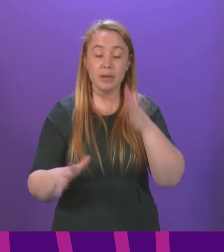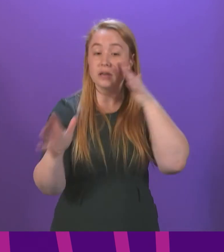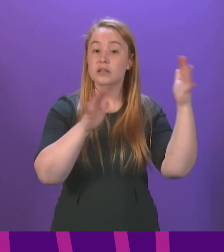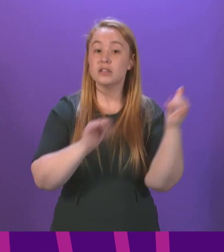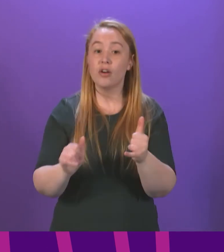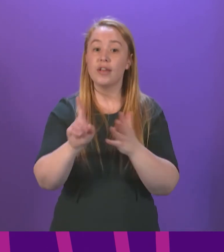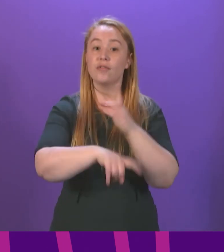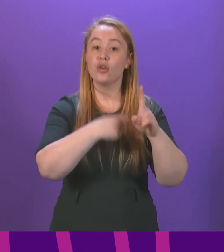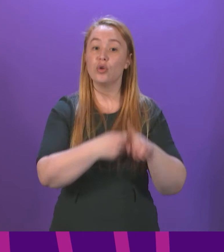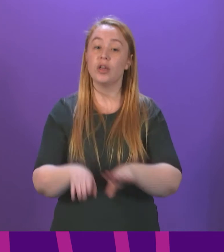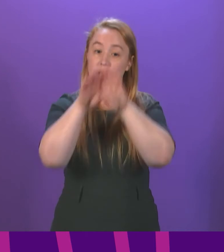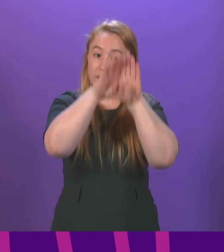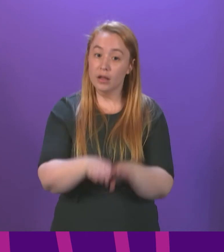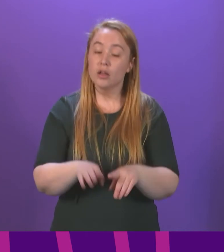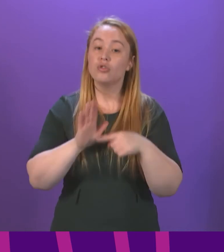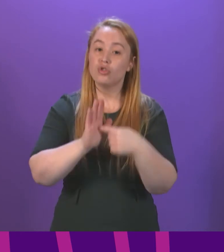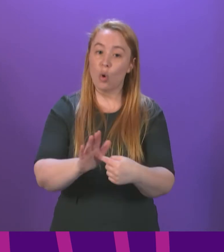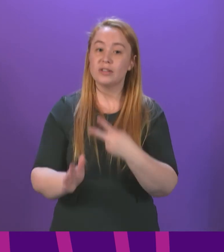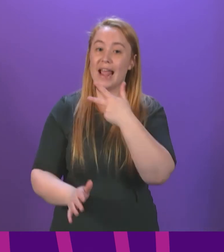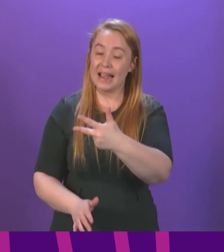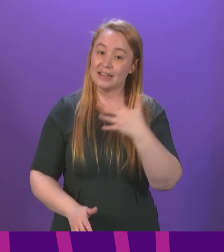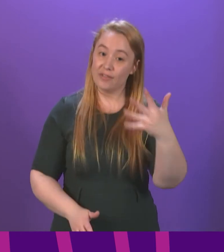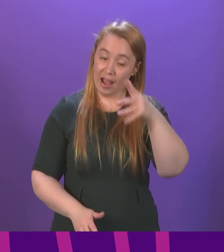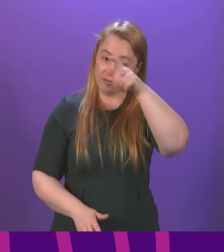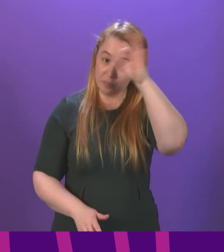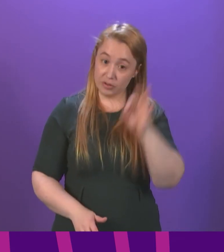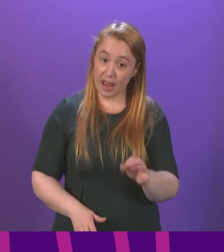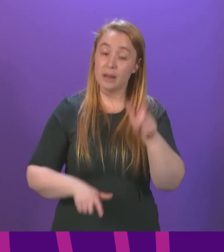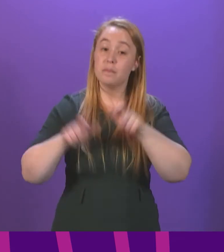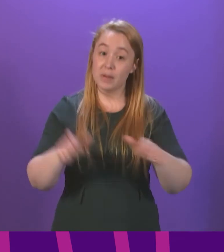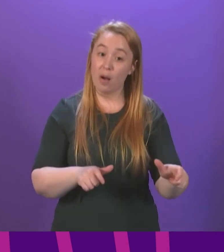that 80 per cent of people were adhering to self-isolation advice. We are undertaking